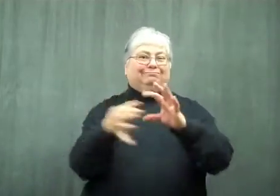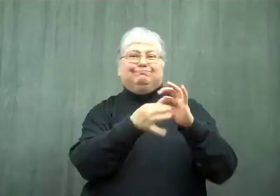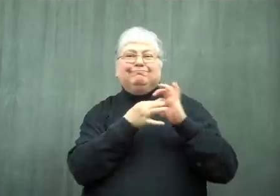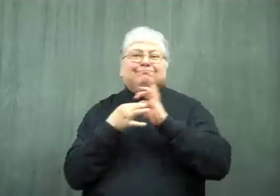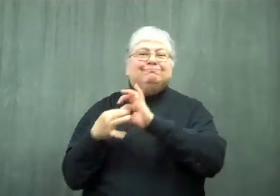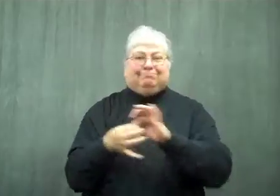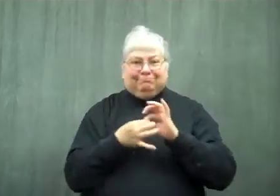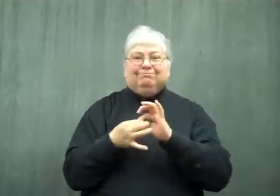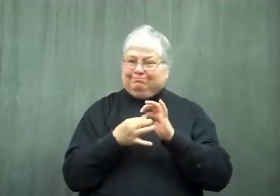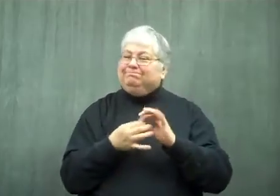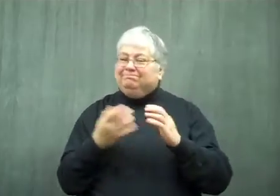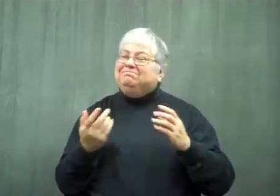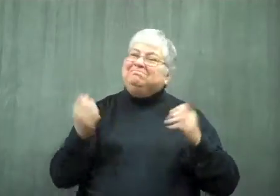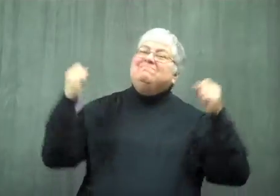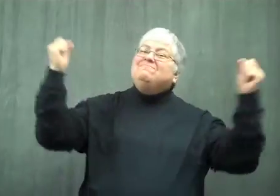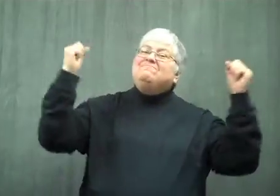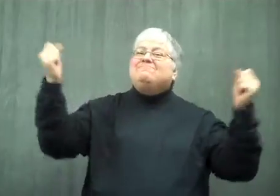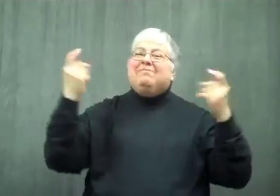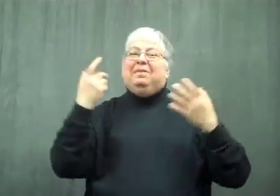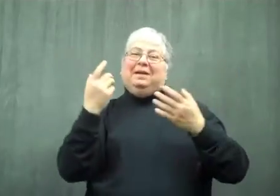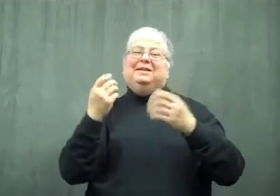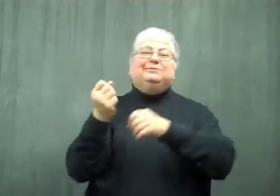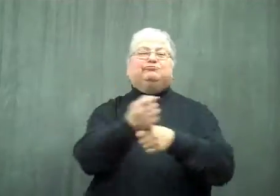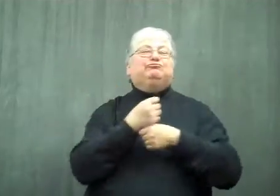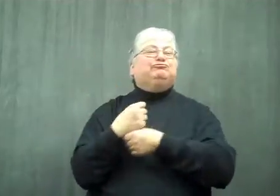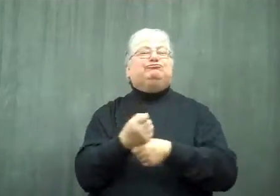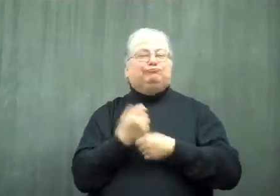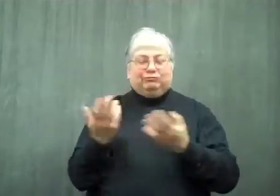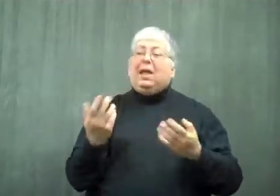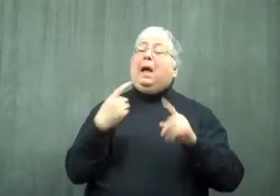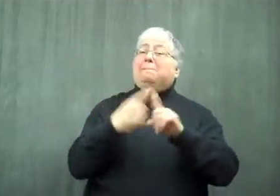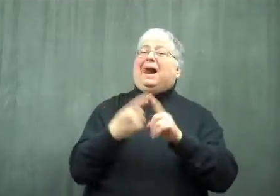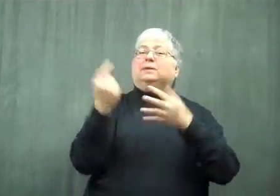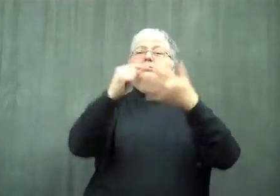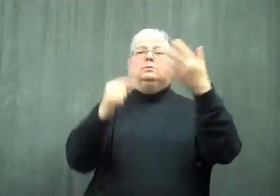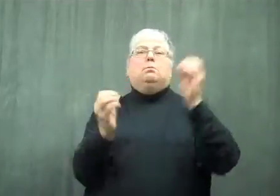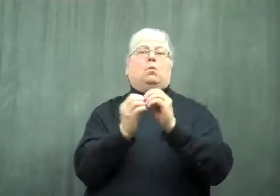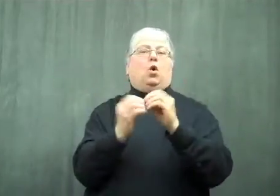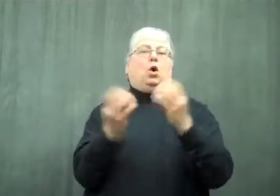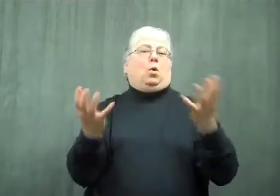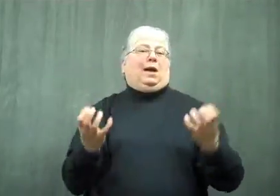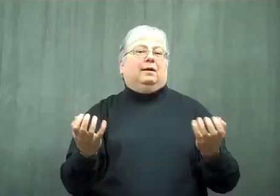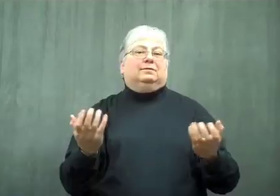They were demonstrating for unity, as well as asking for more concessions.